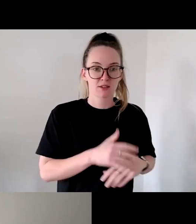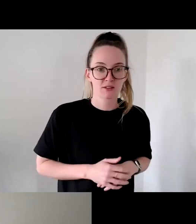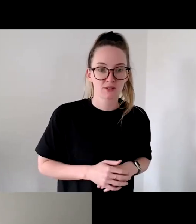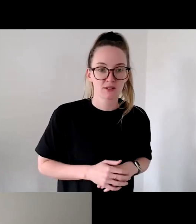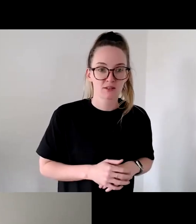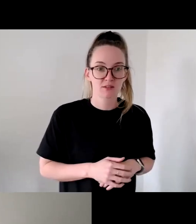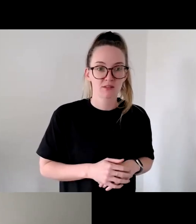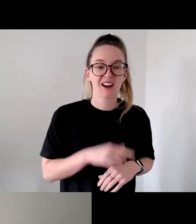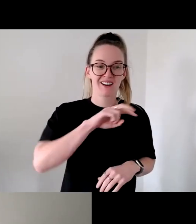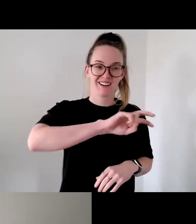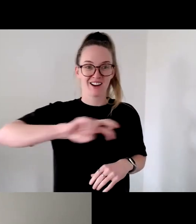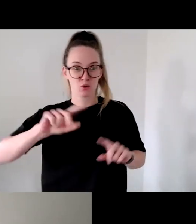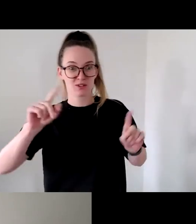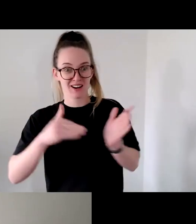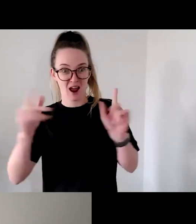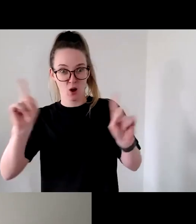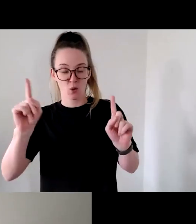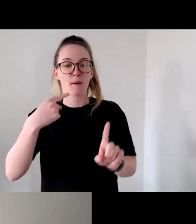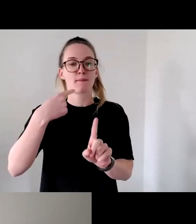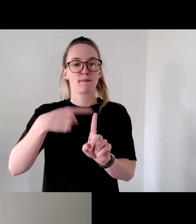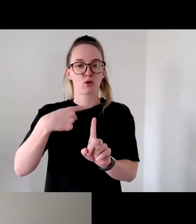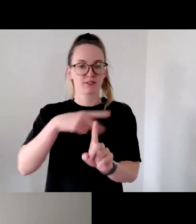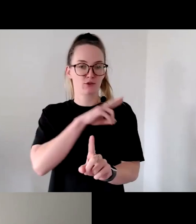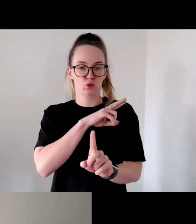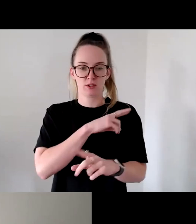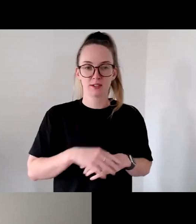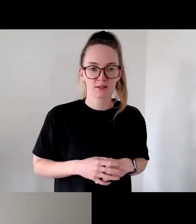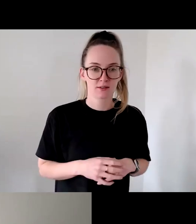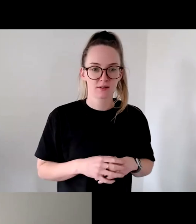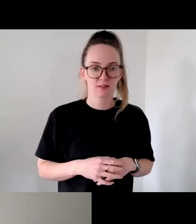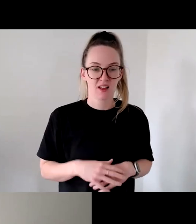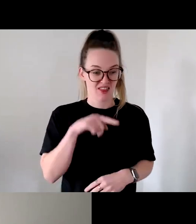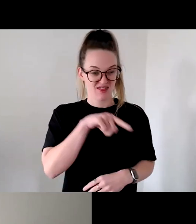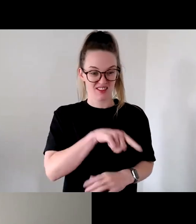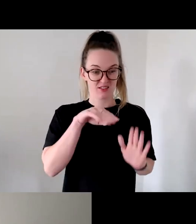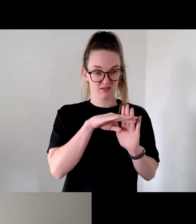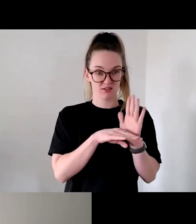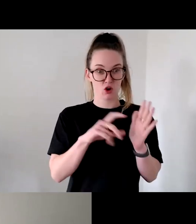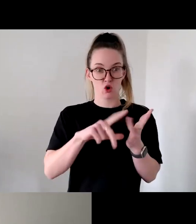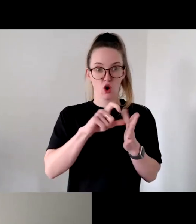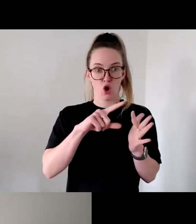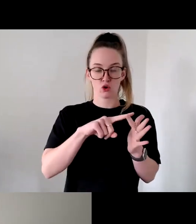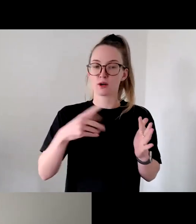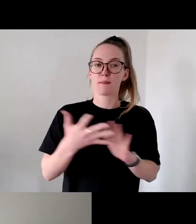across the arts sector. This Code was mandatory for all agency funded productions, requiring producers to report